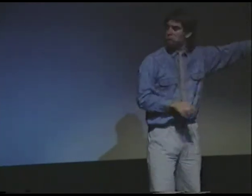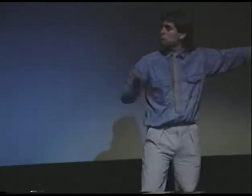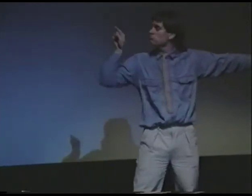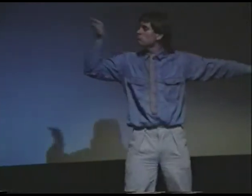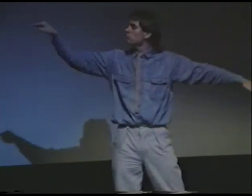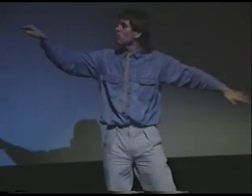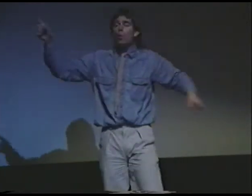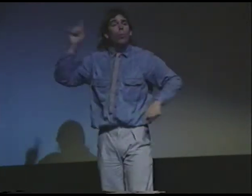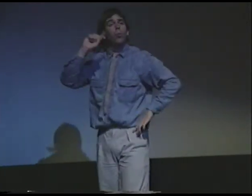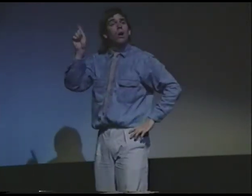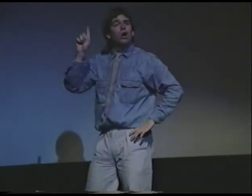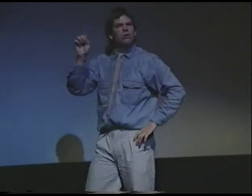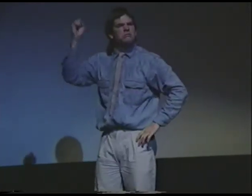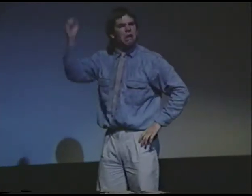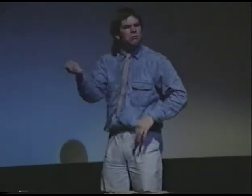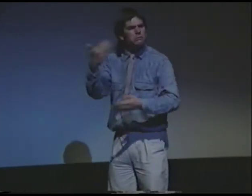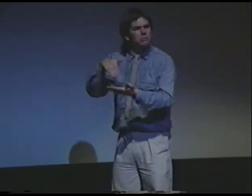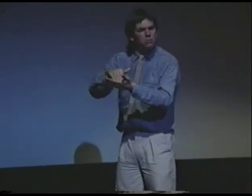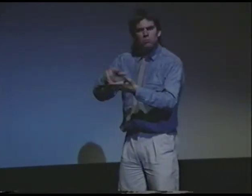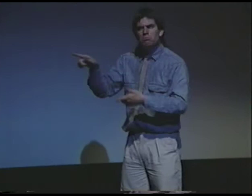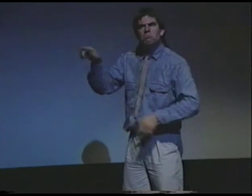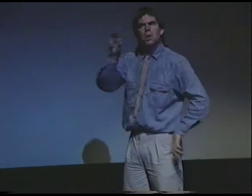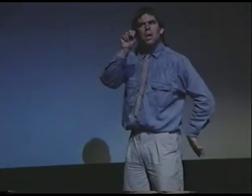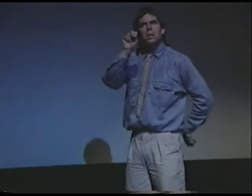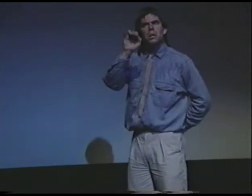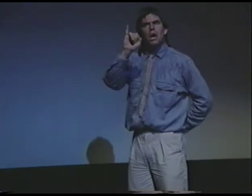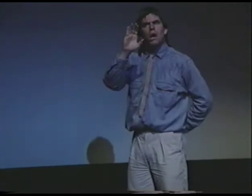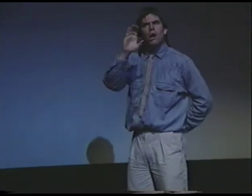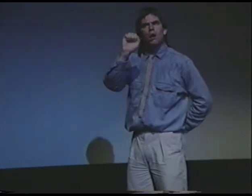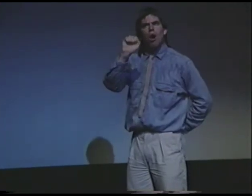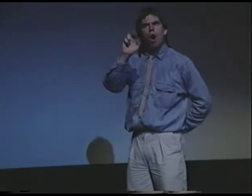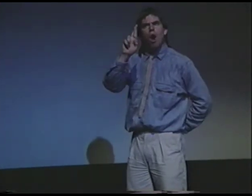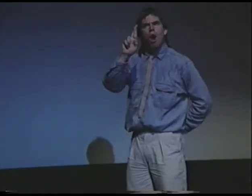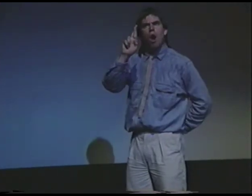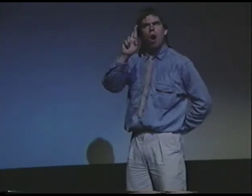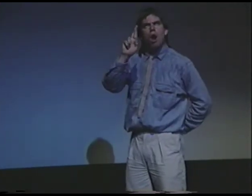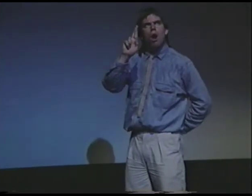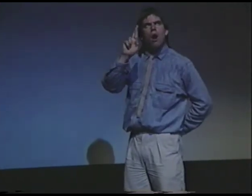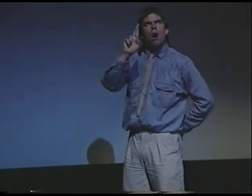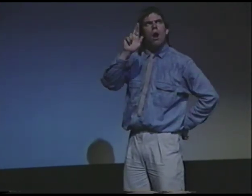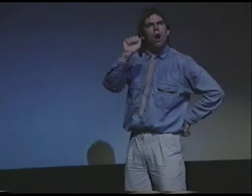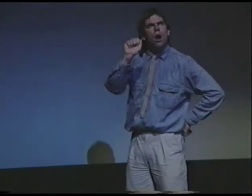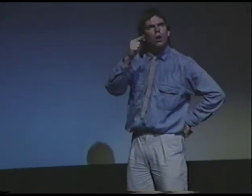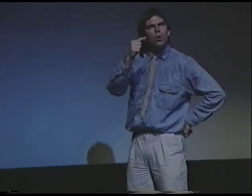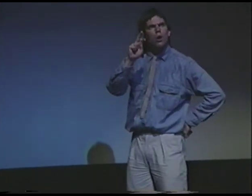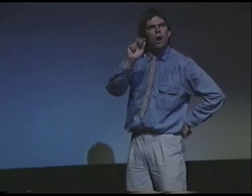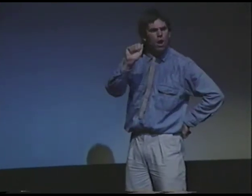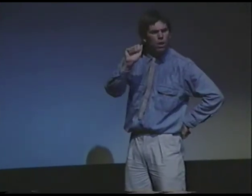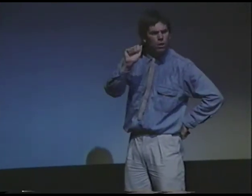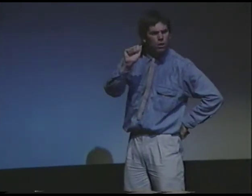where the space shuttle is and Central America and Nicaragua.